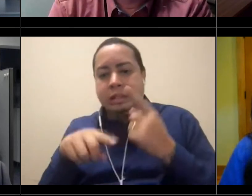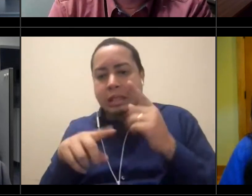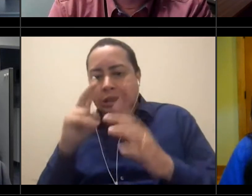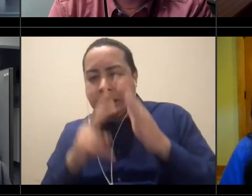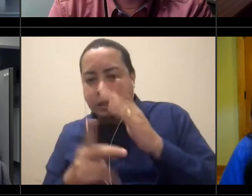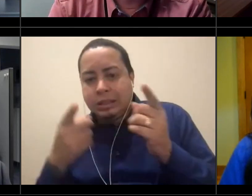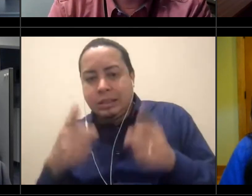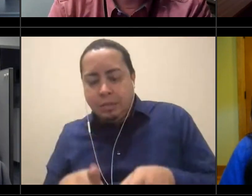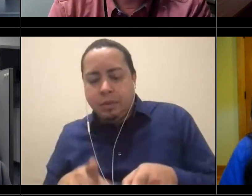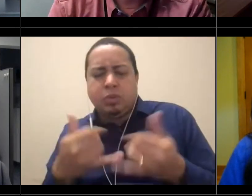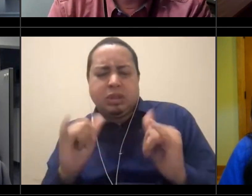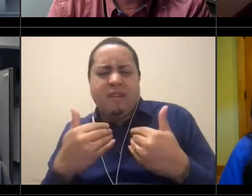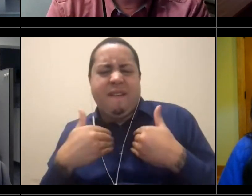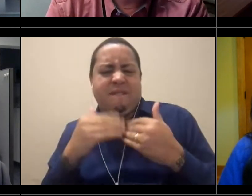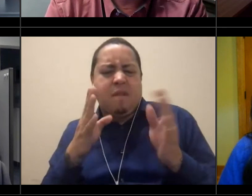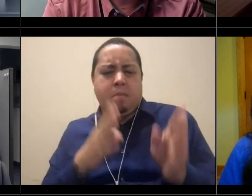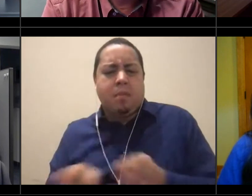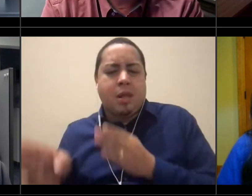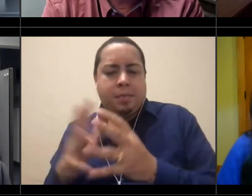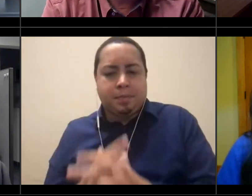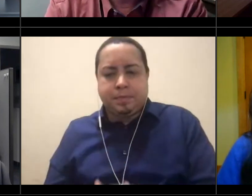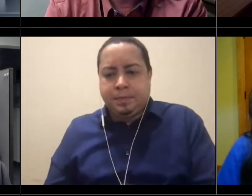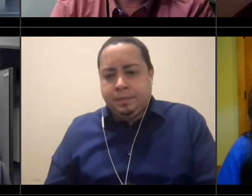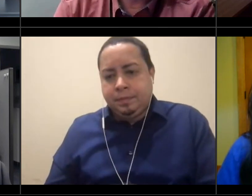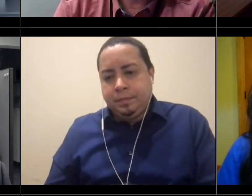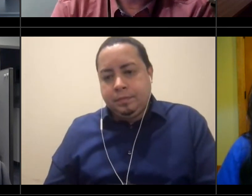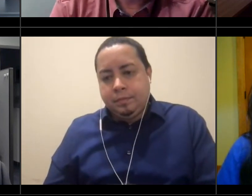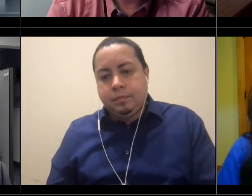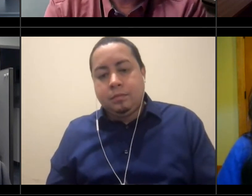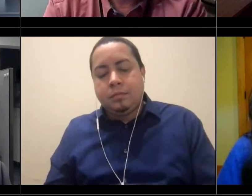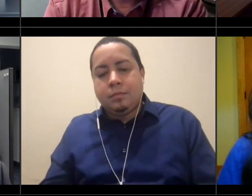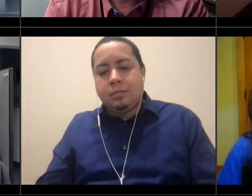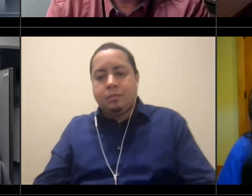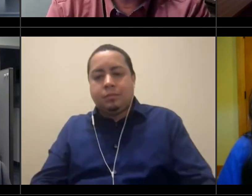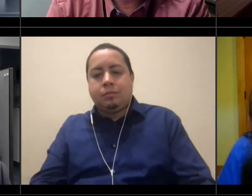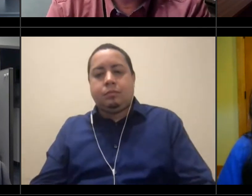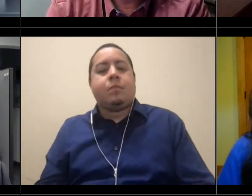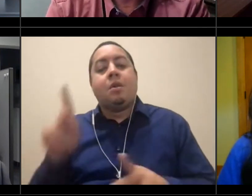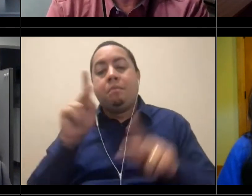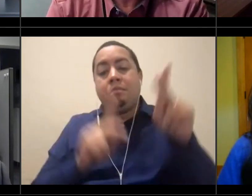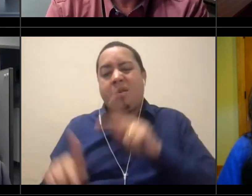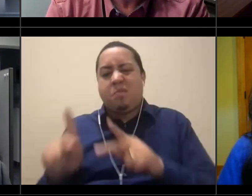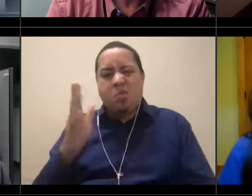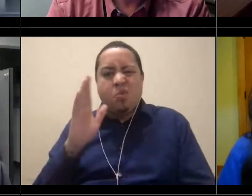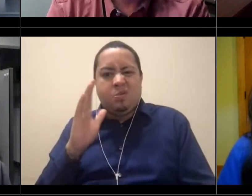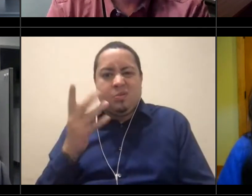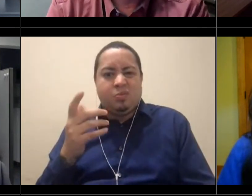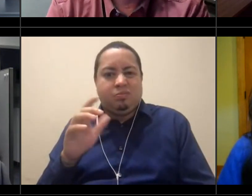Great question. Yeah, and the people were also concerned about those beacons, Jesse, what happens if your beacon